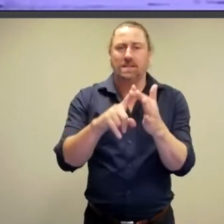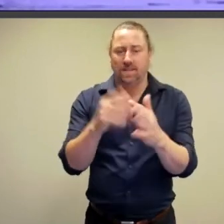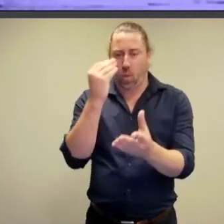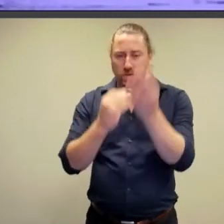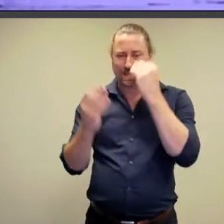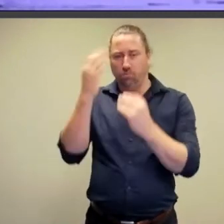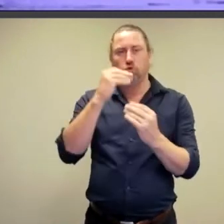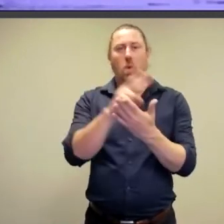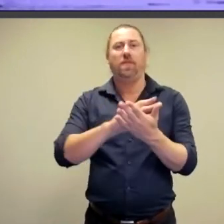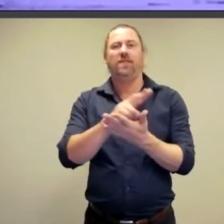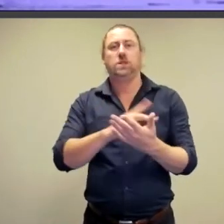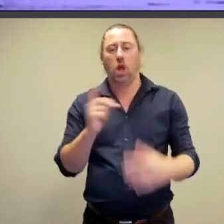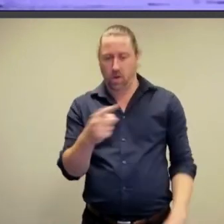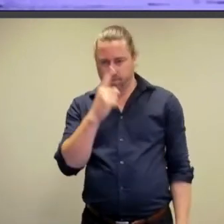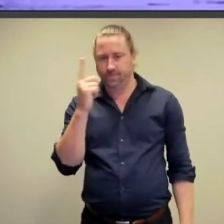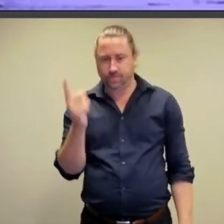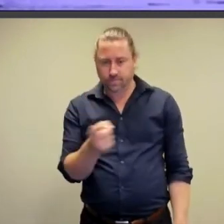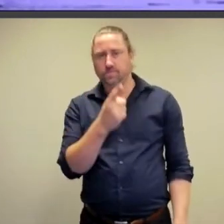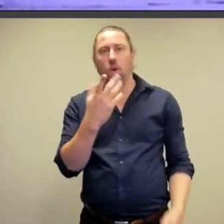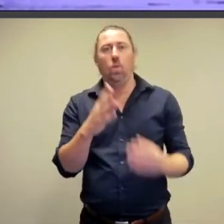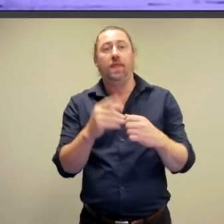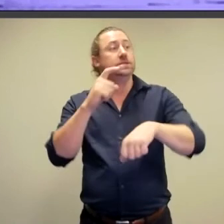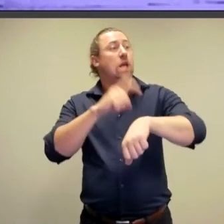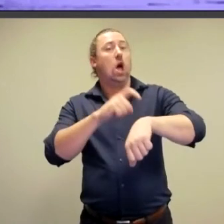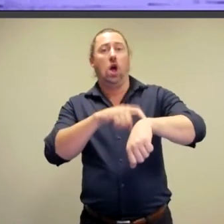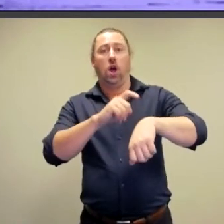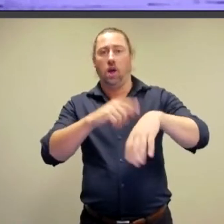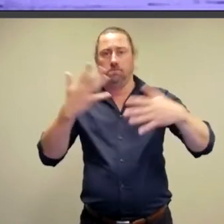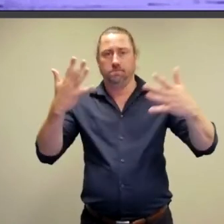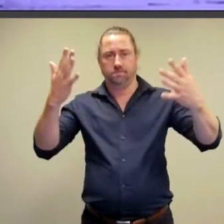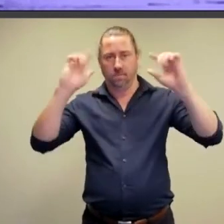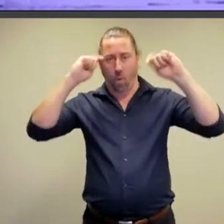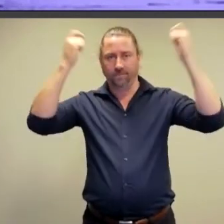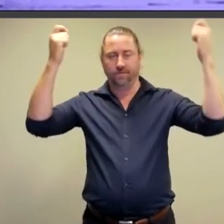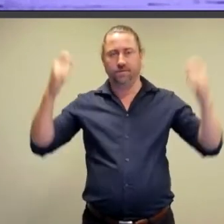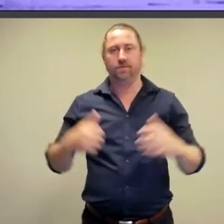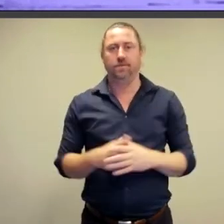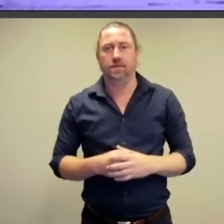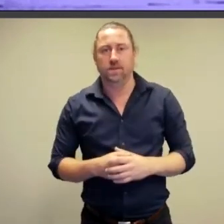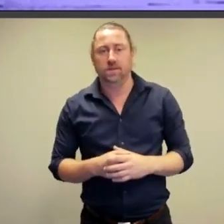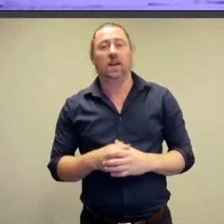without an awareness of time. This is something that very famously